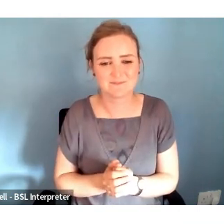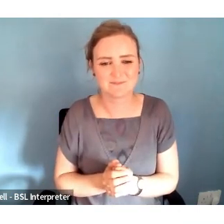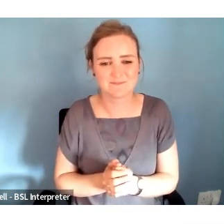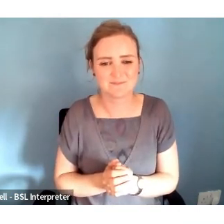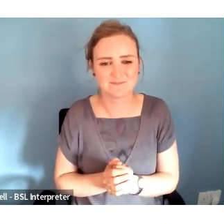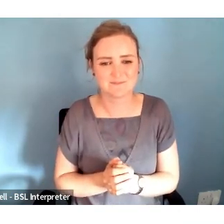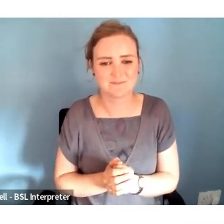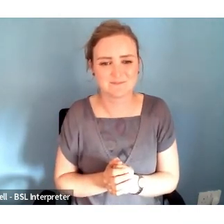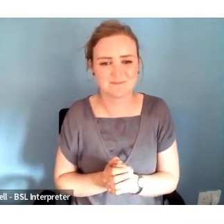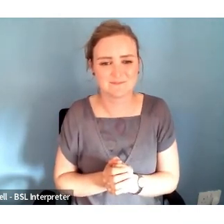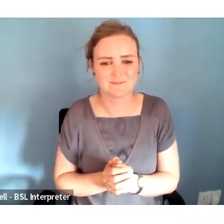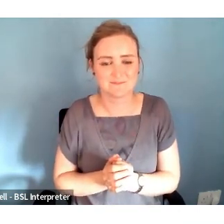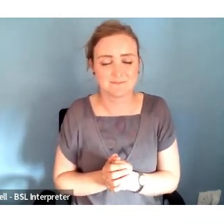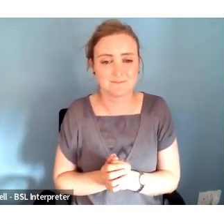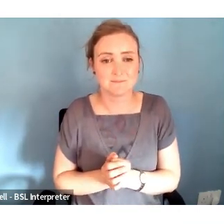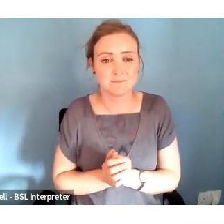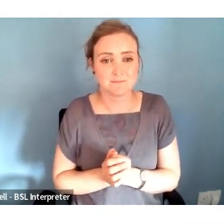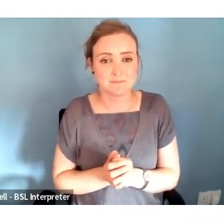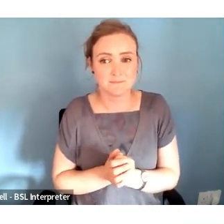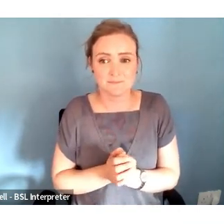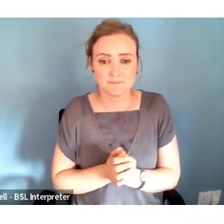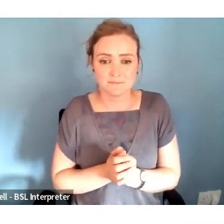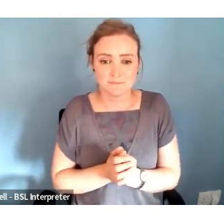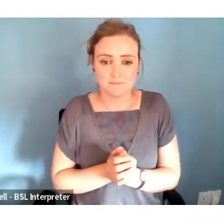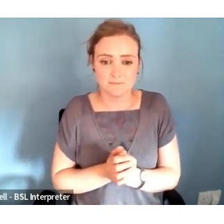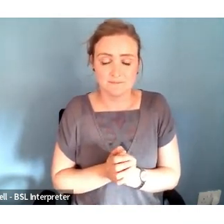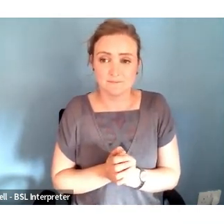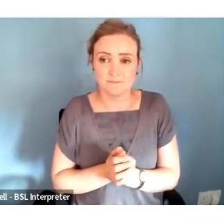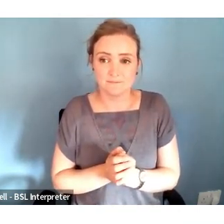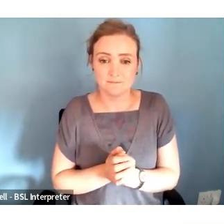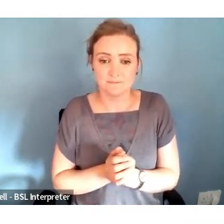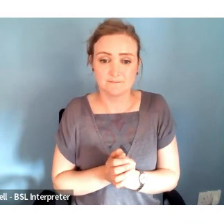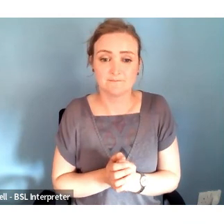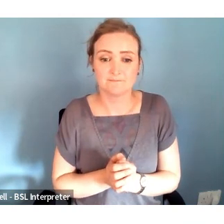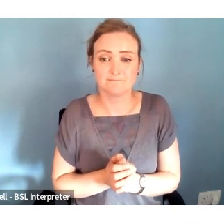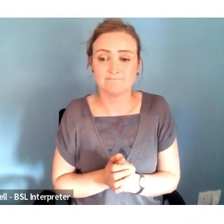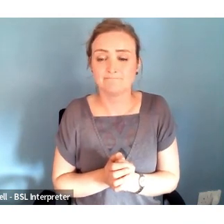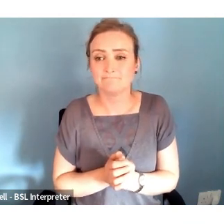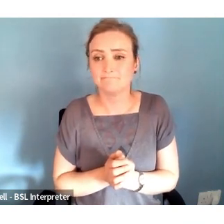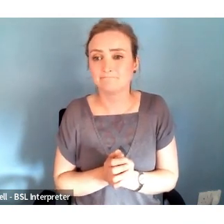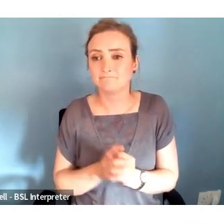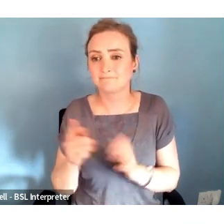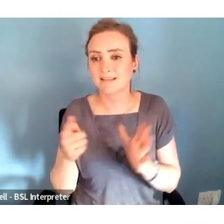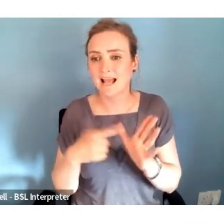Is there a link to Alex's guide available?